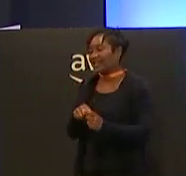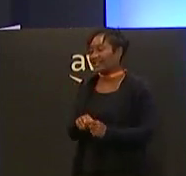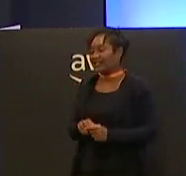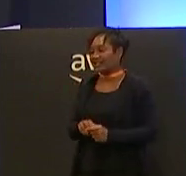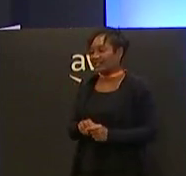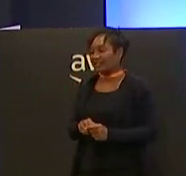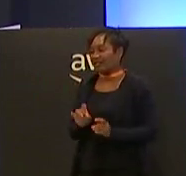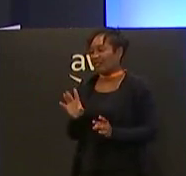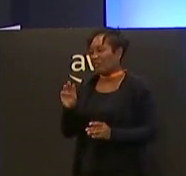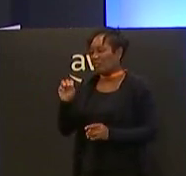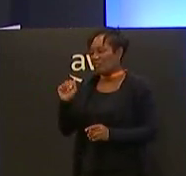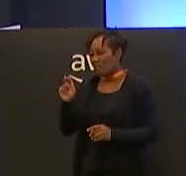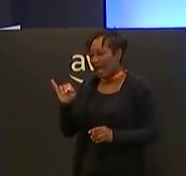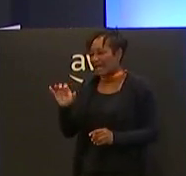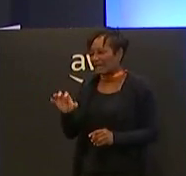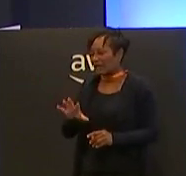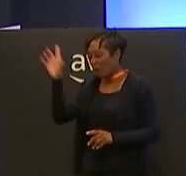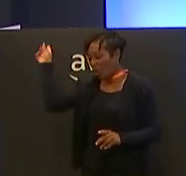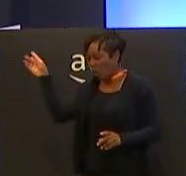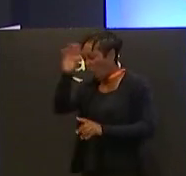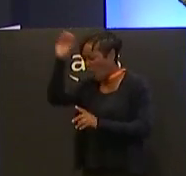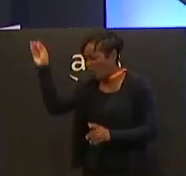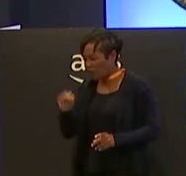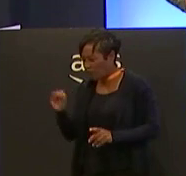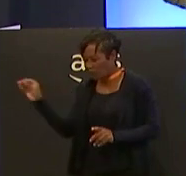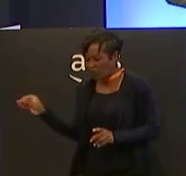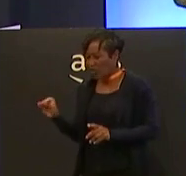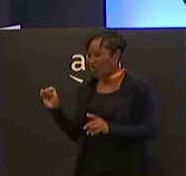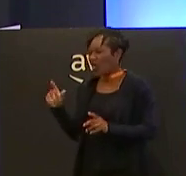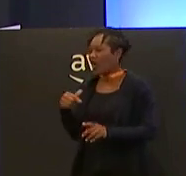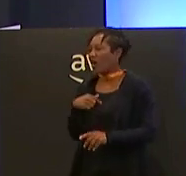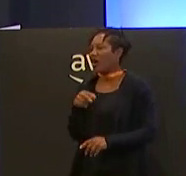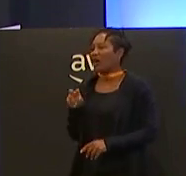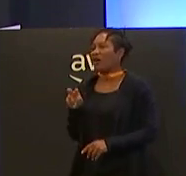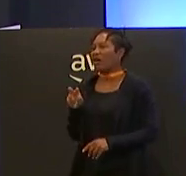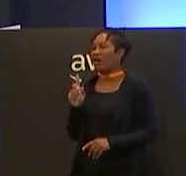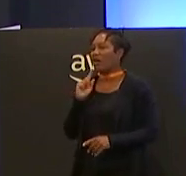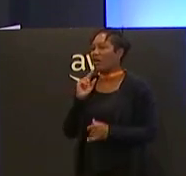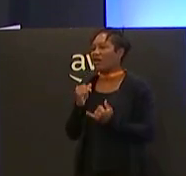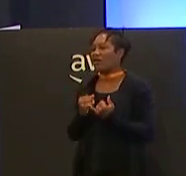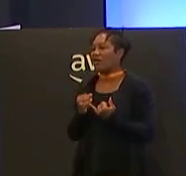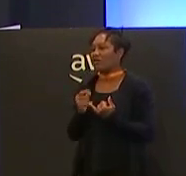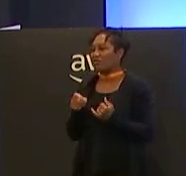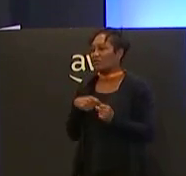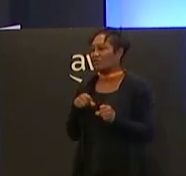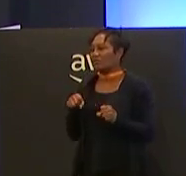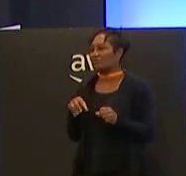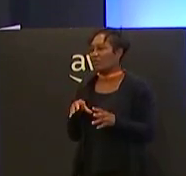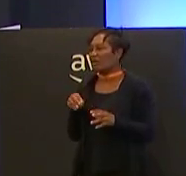It was all over the place and at some point I thought to myself, should I just drop this, or should I just continue?